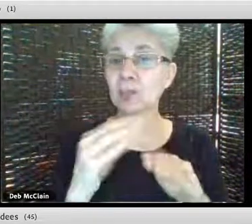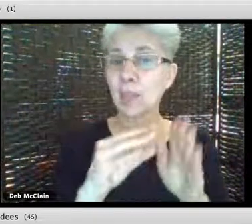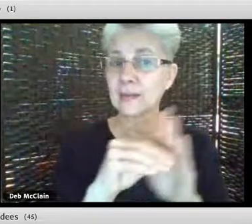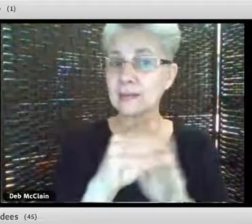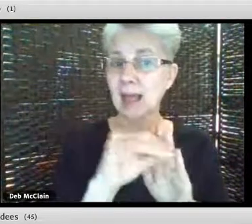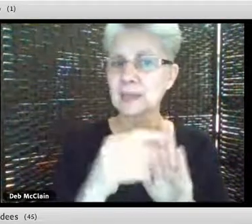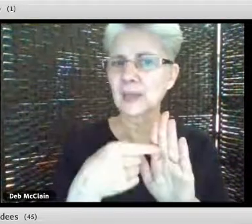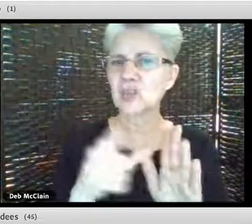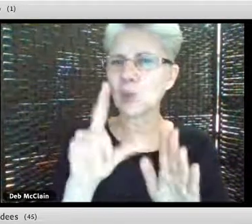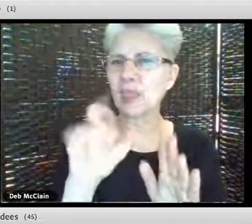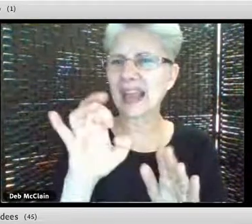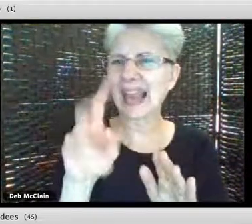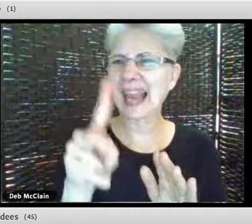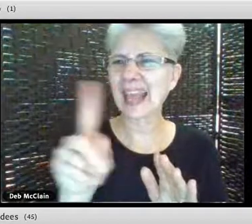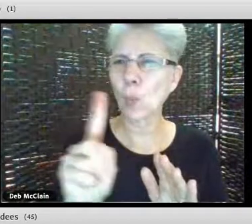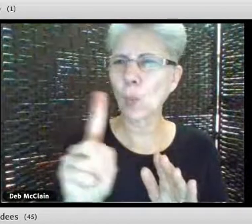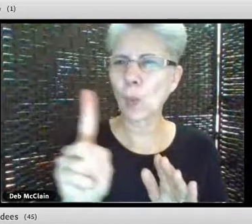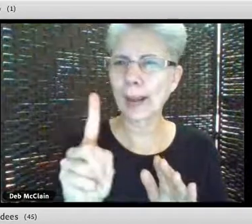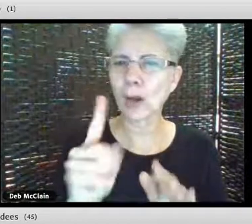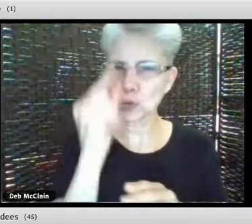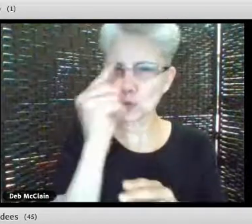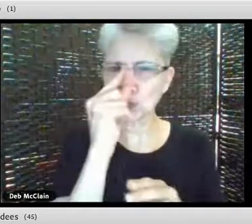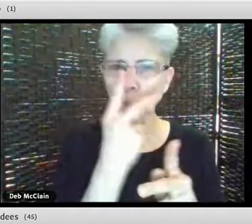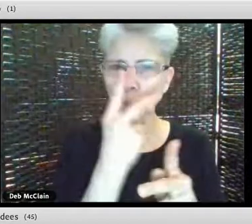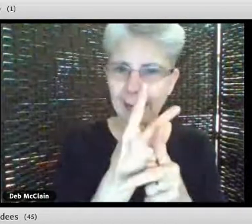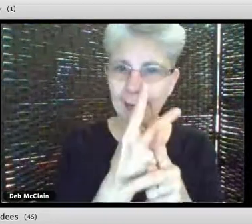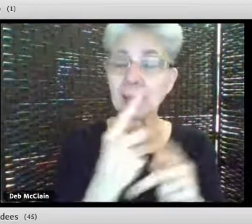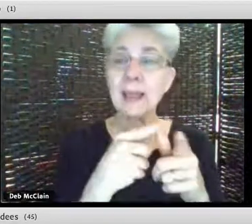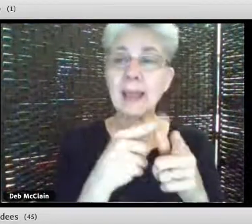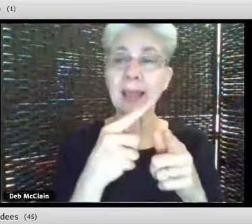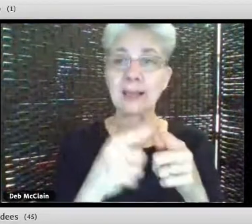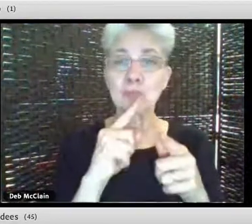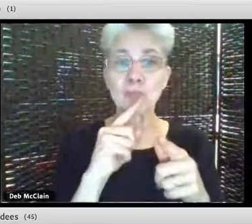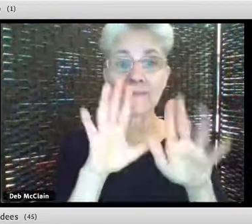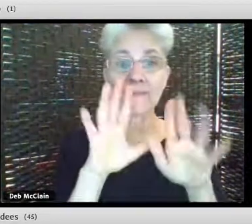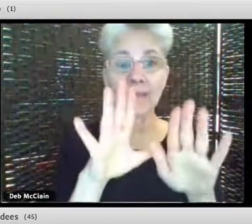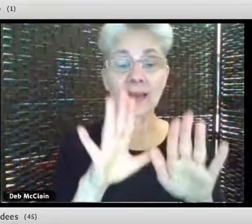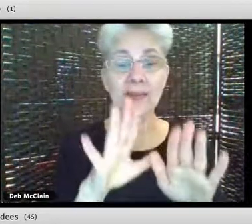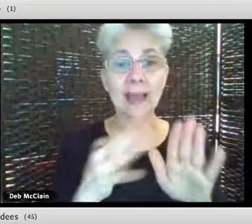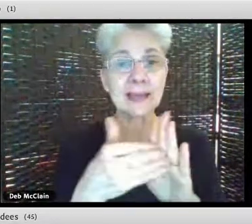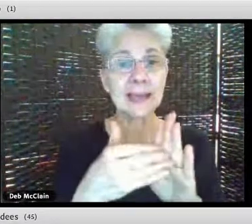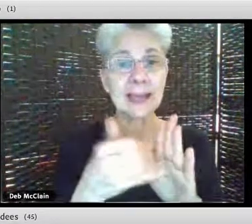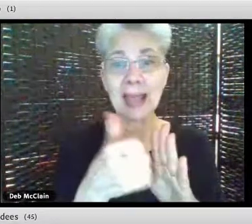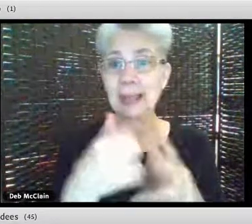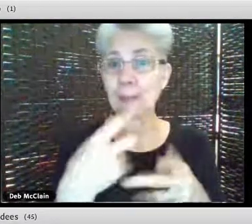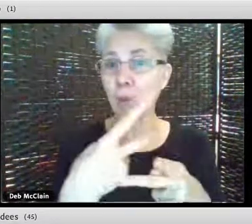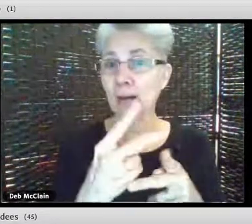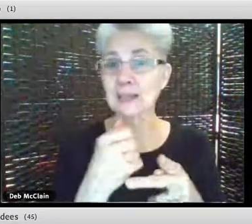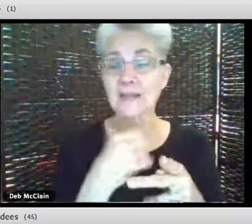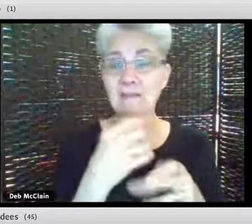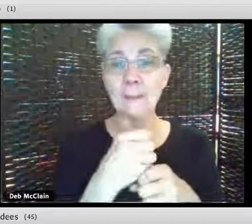my Google folder to show you -- Again, this is on the slides, but it give Sunday, the link to Google Keep,